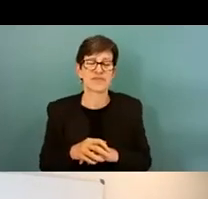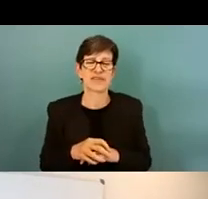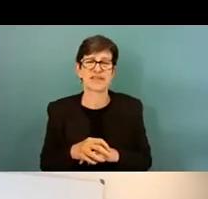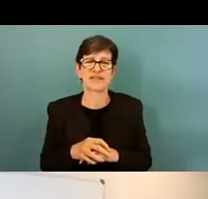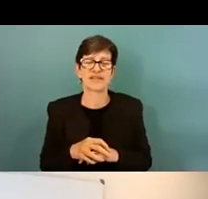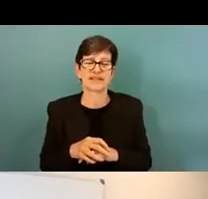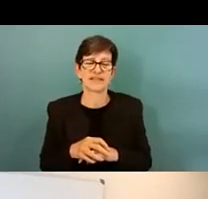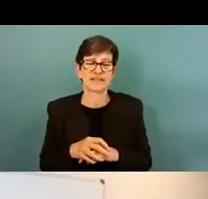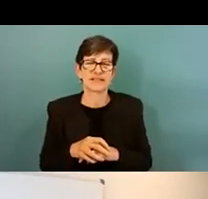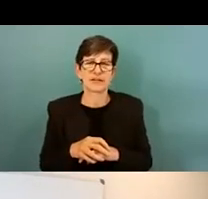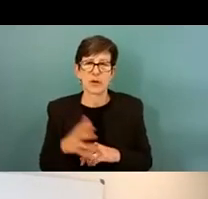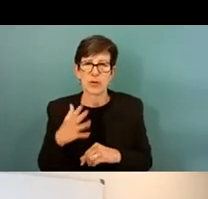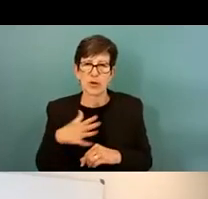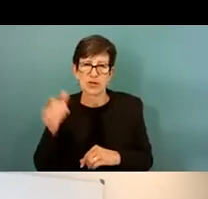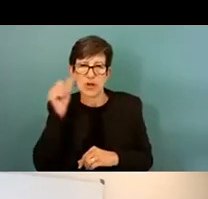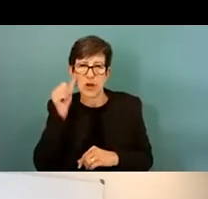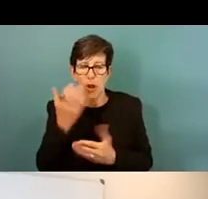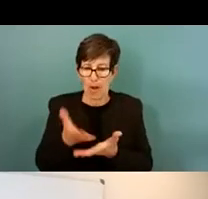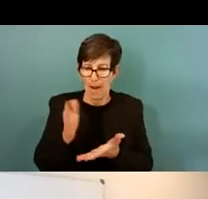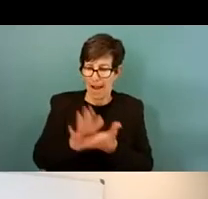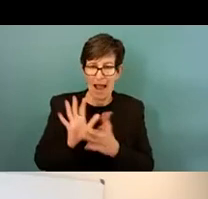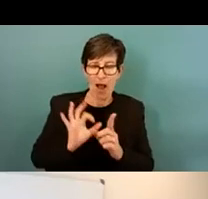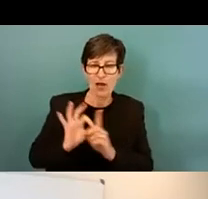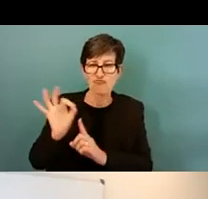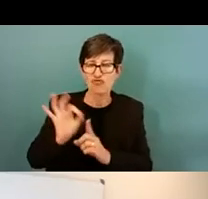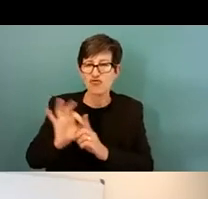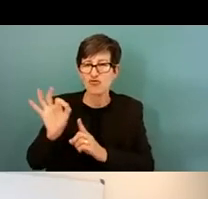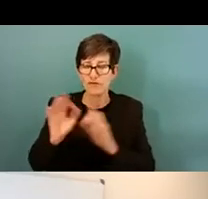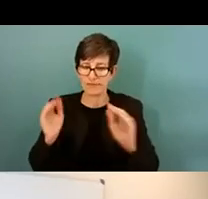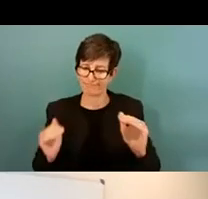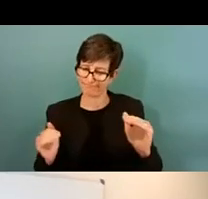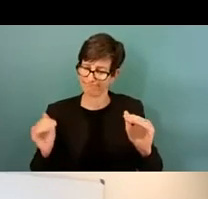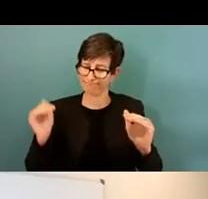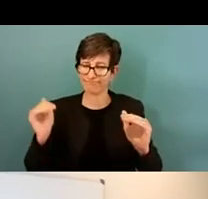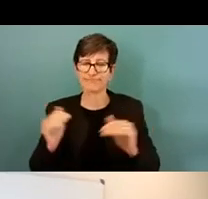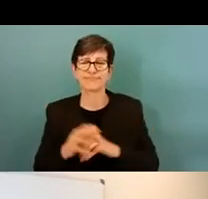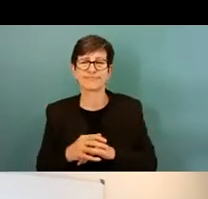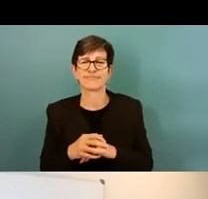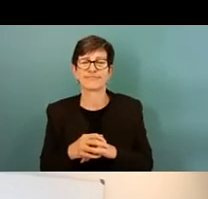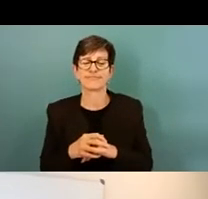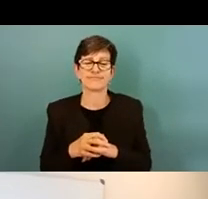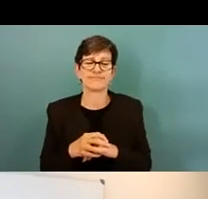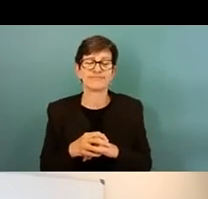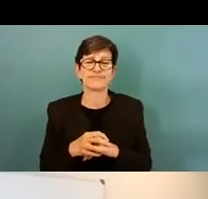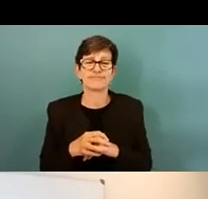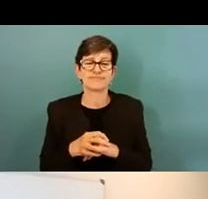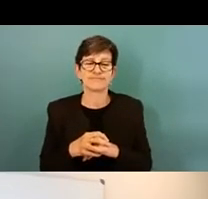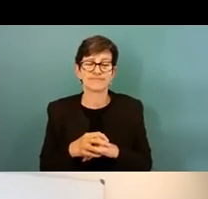improve the results and the outcomes for people right across our nation.